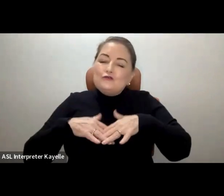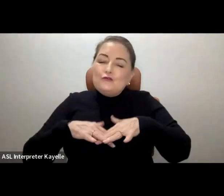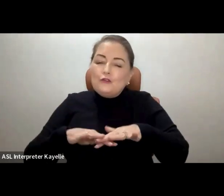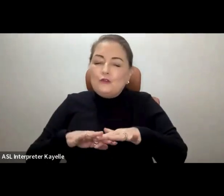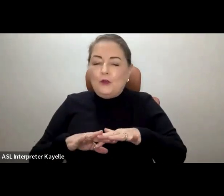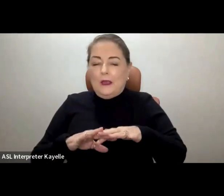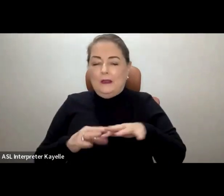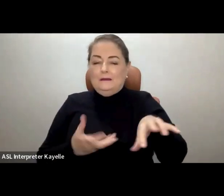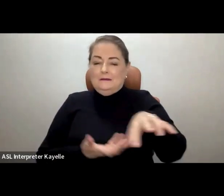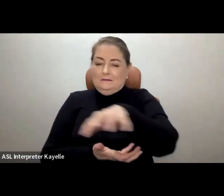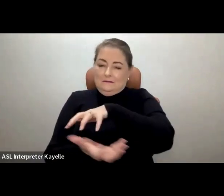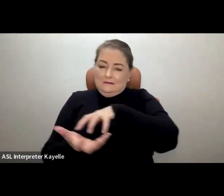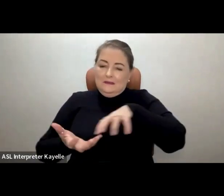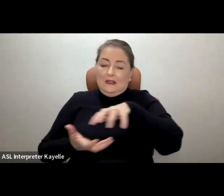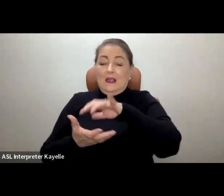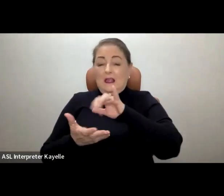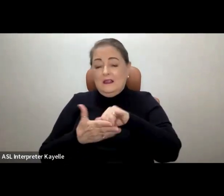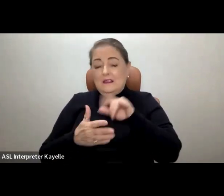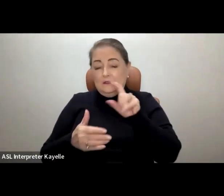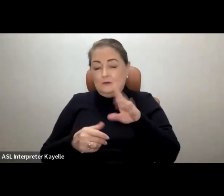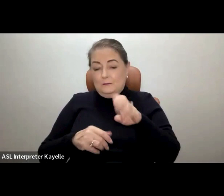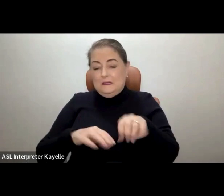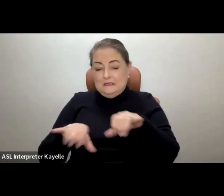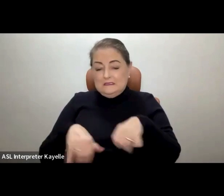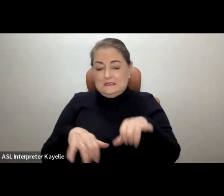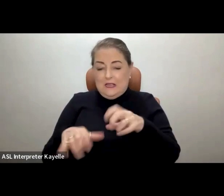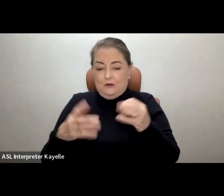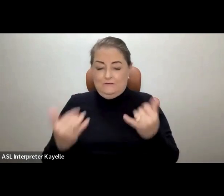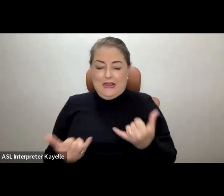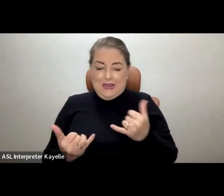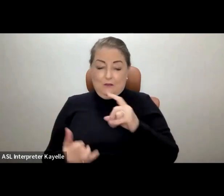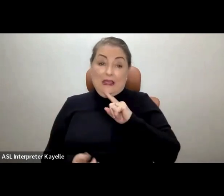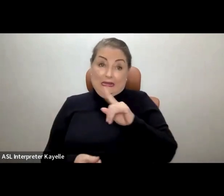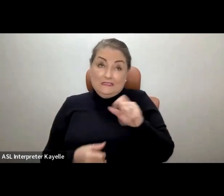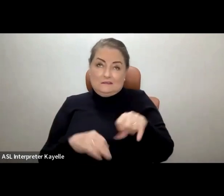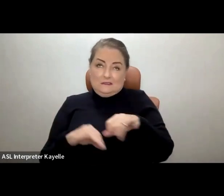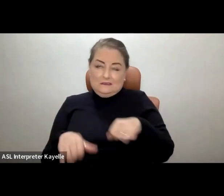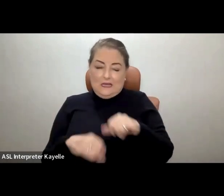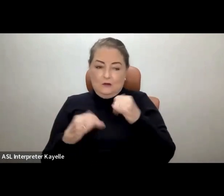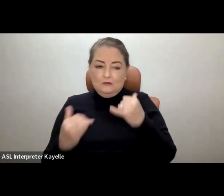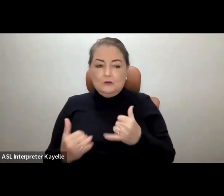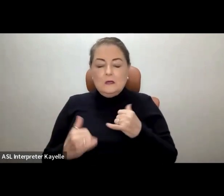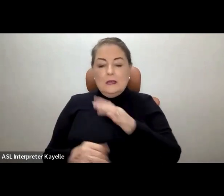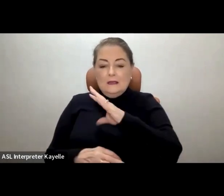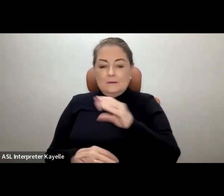of today. So that's inclusive city seating. Having a, not just